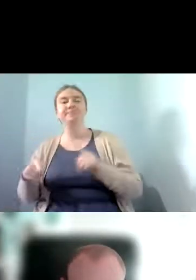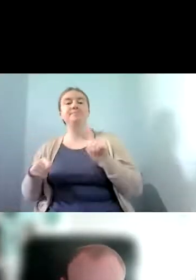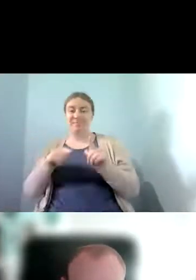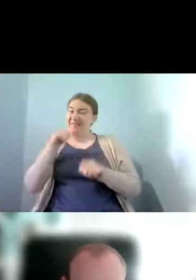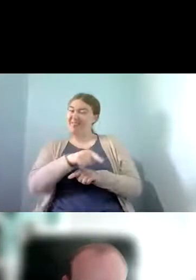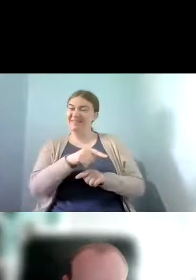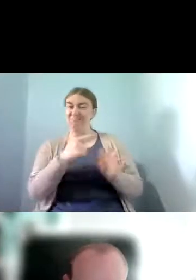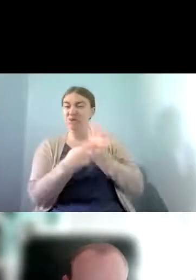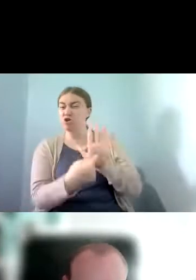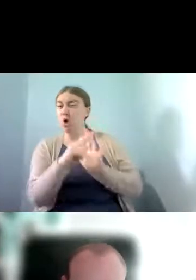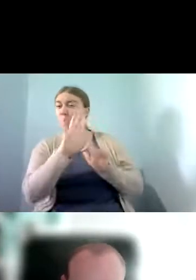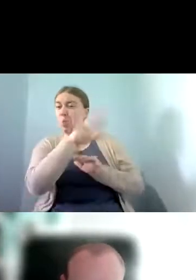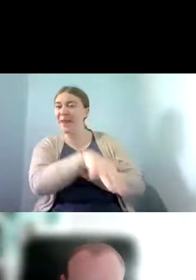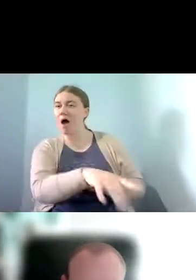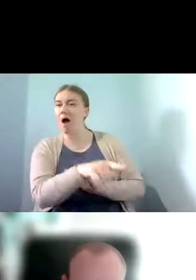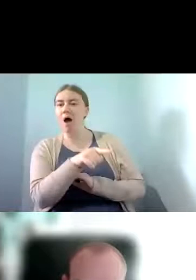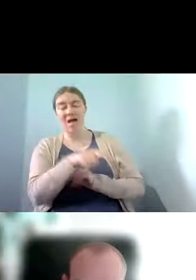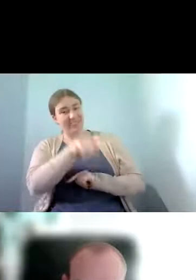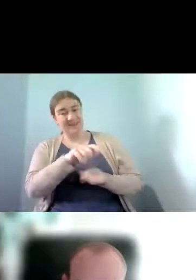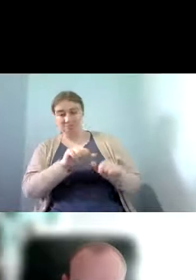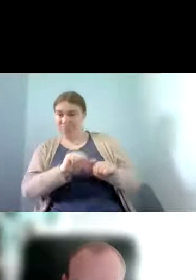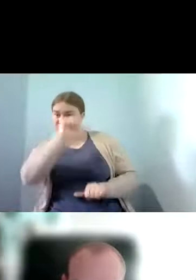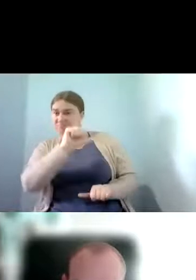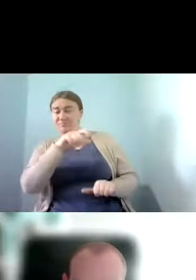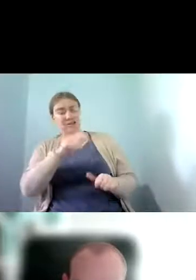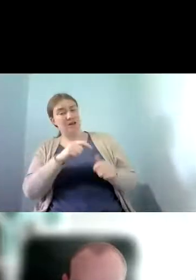these are large structures designed to increase the depth of water upstream